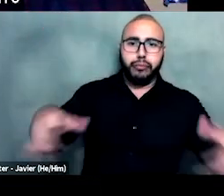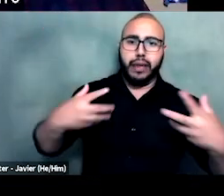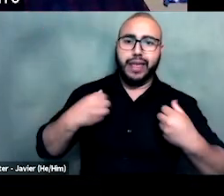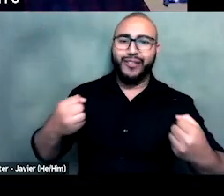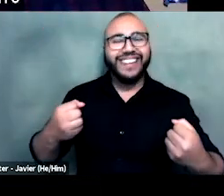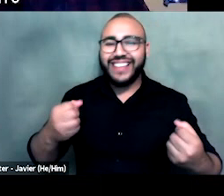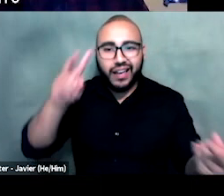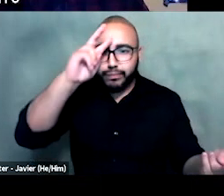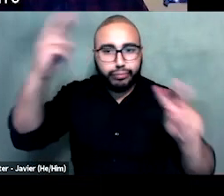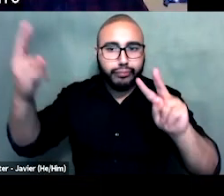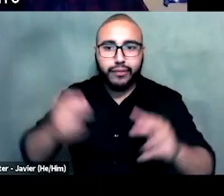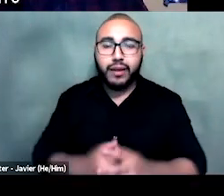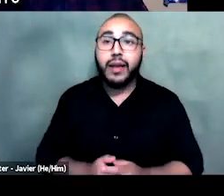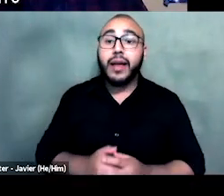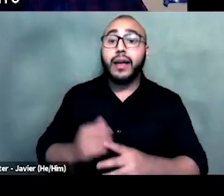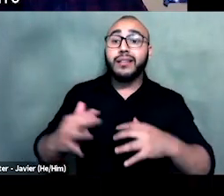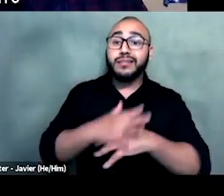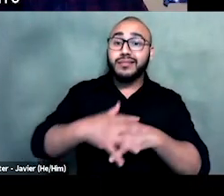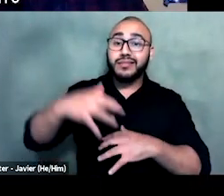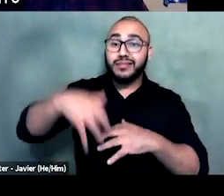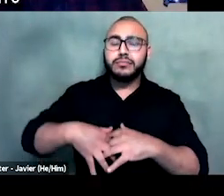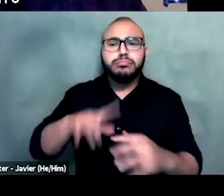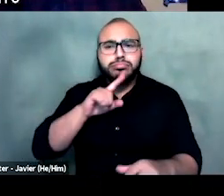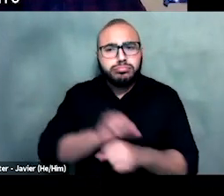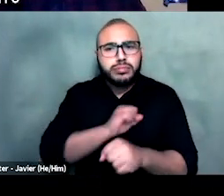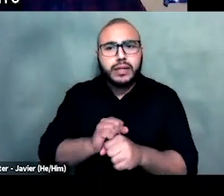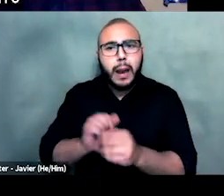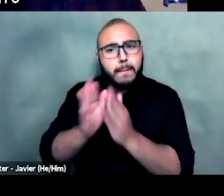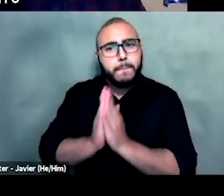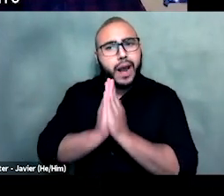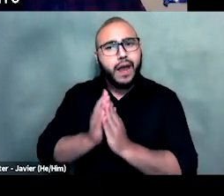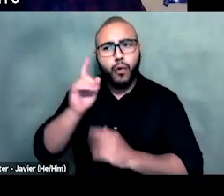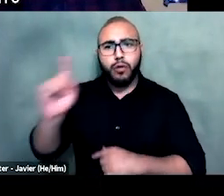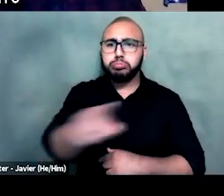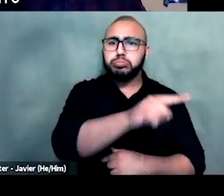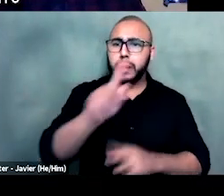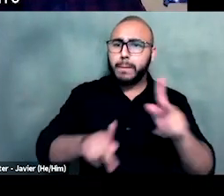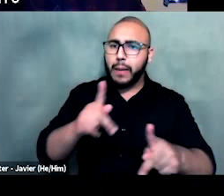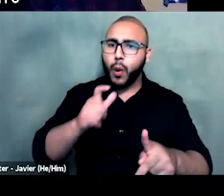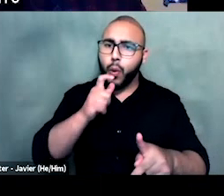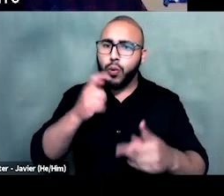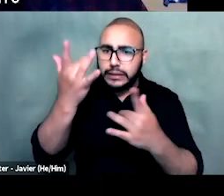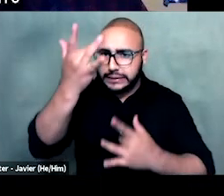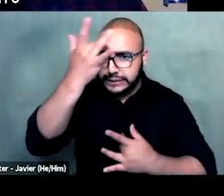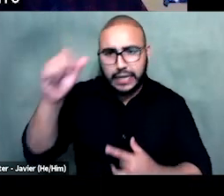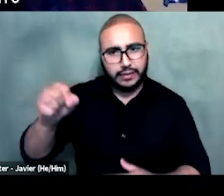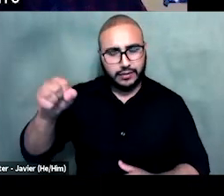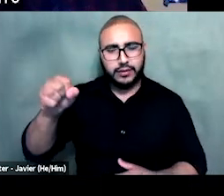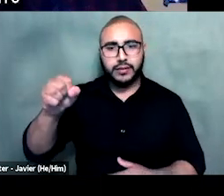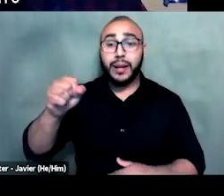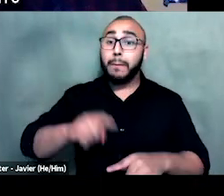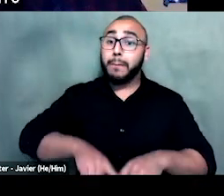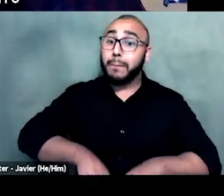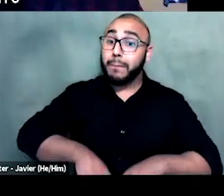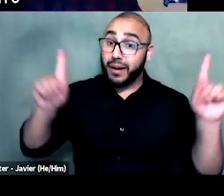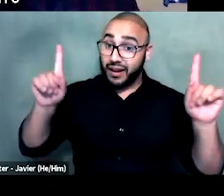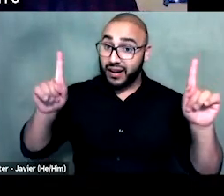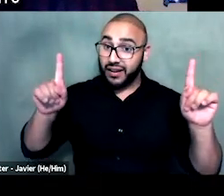stereotype. Native American, certainly prayed for people who were sick. But we had people